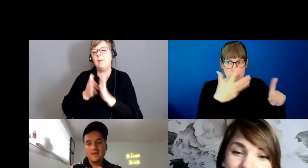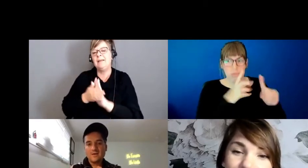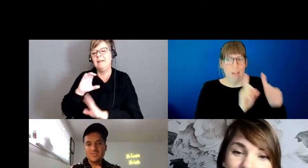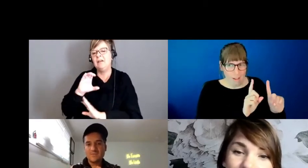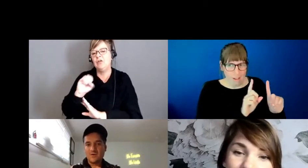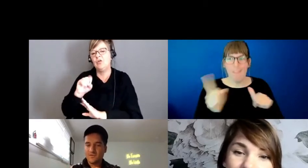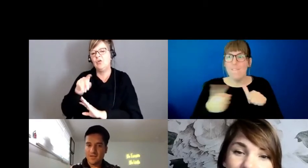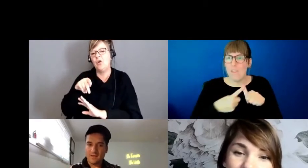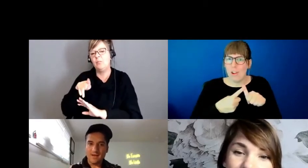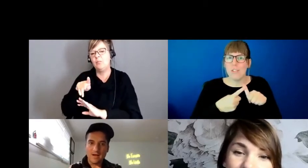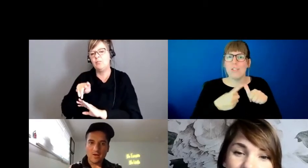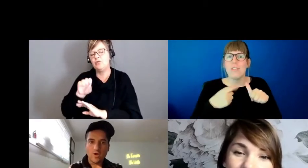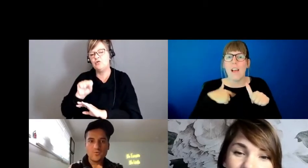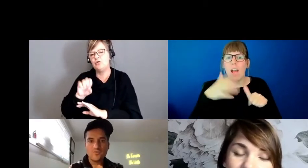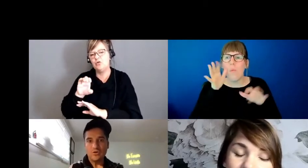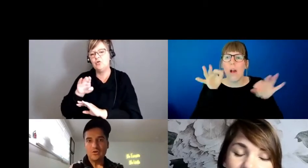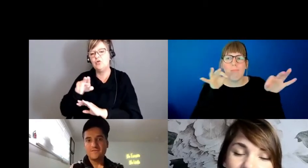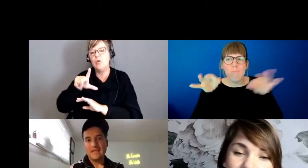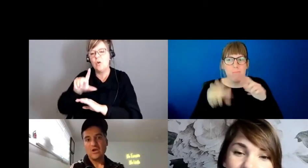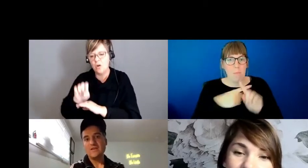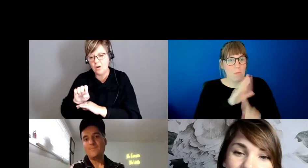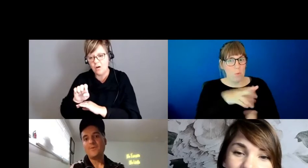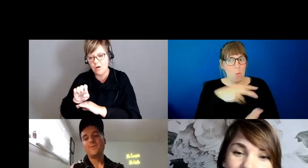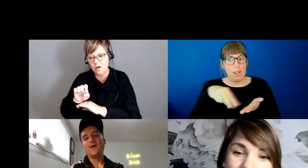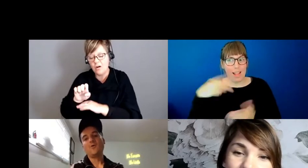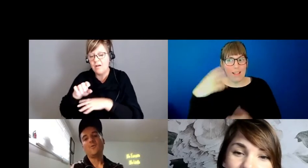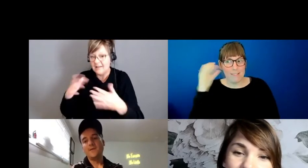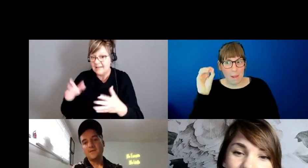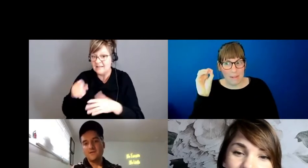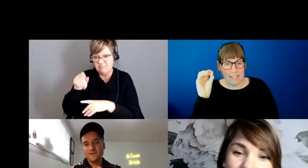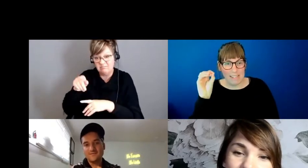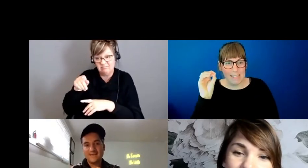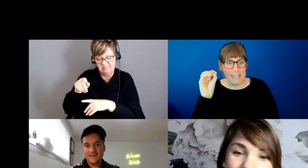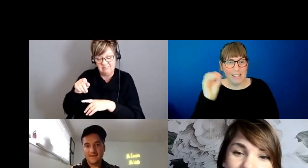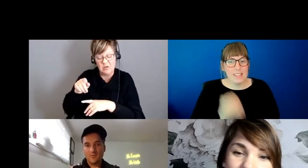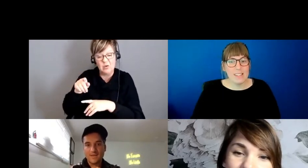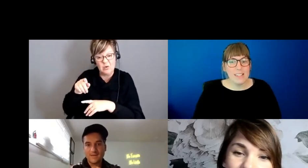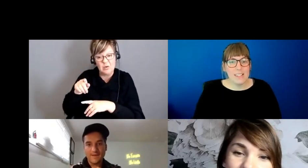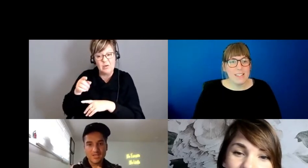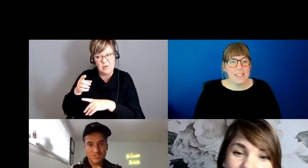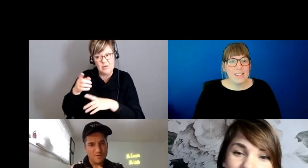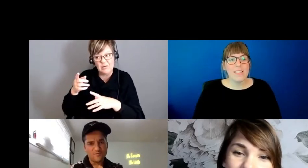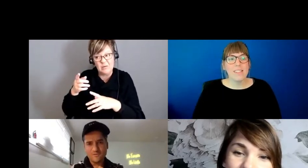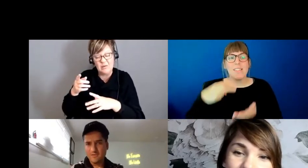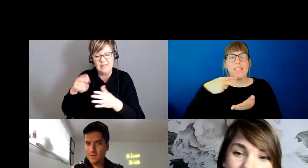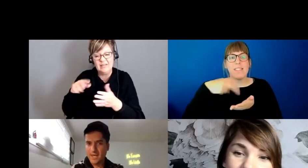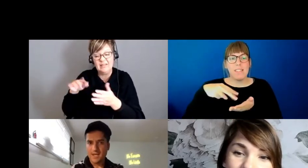THE CORPUSCULE DANCE COMPANY. CORPUSCULE IS ONE OF THE FIRST DANCE COMPANIES THAT WAS